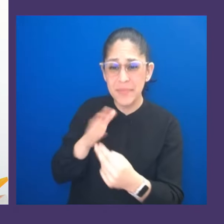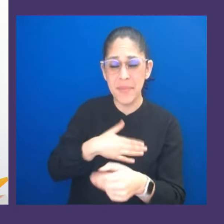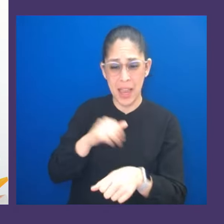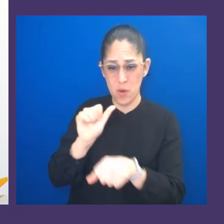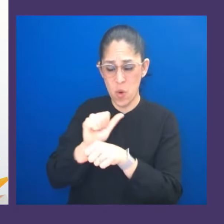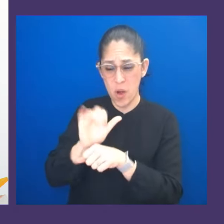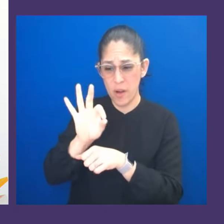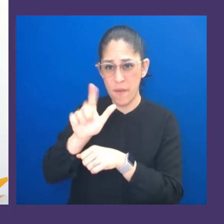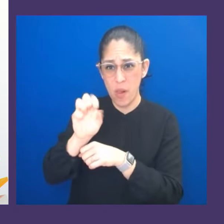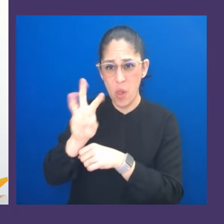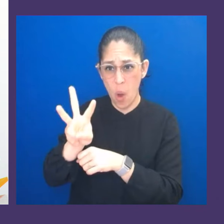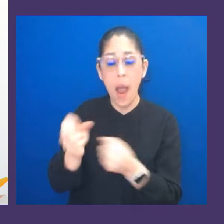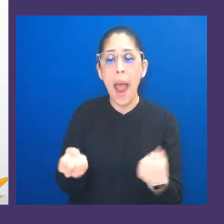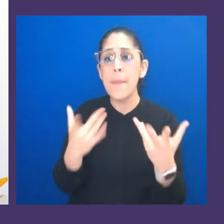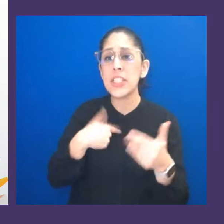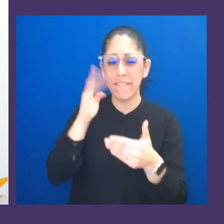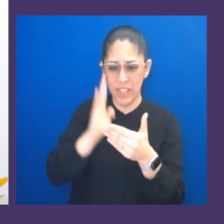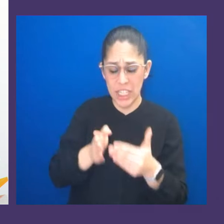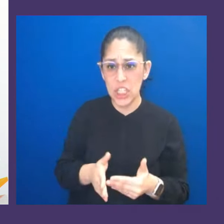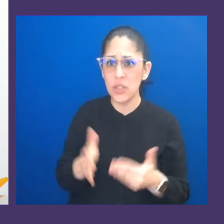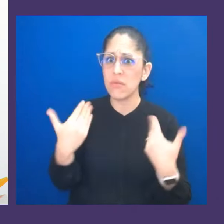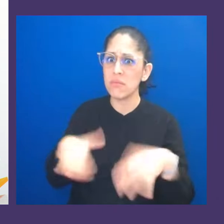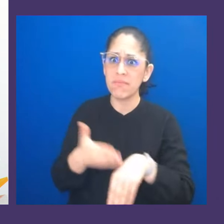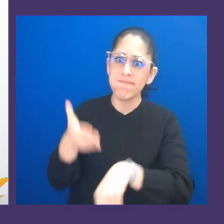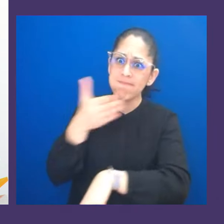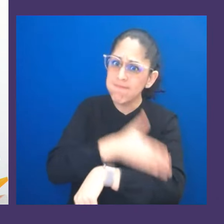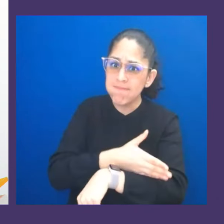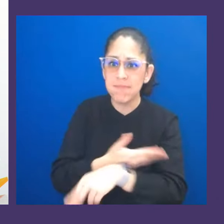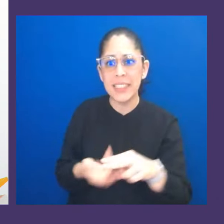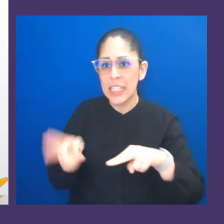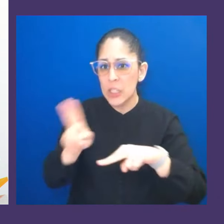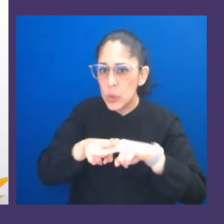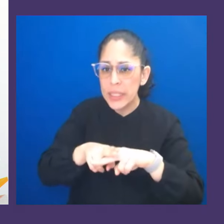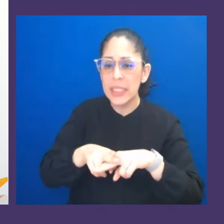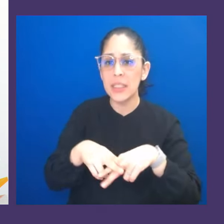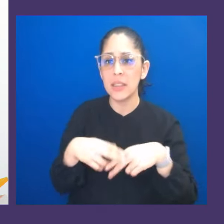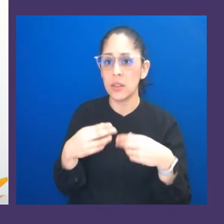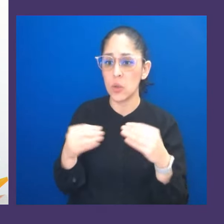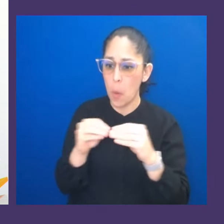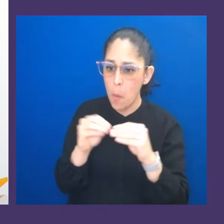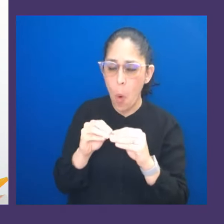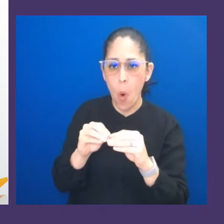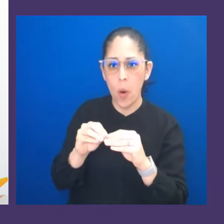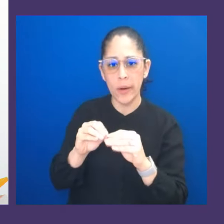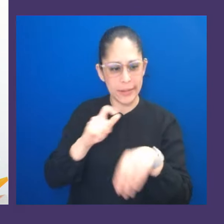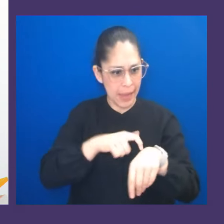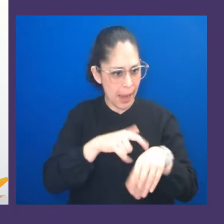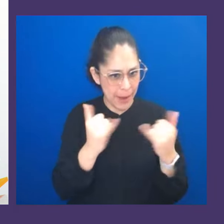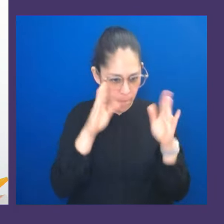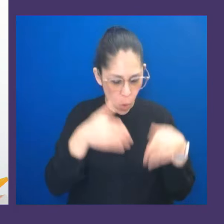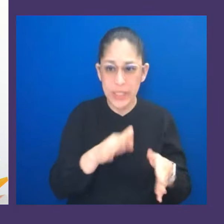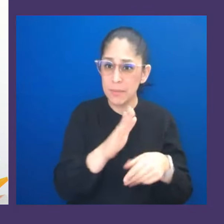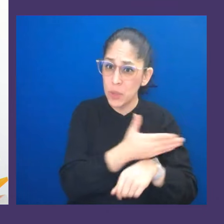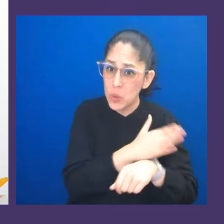I could spend more time on editing, I spent more time on my musics, I spent more time on my therapies.